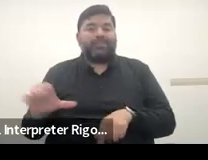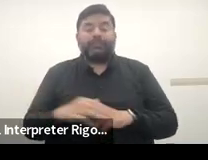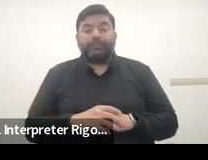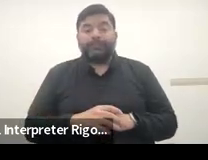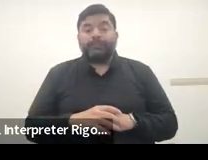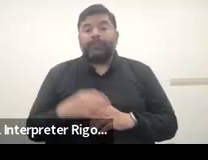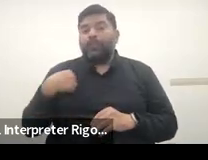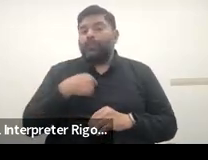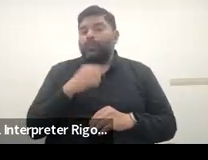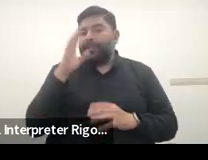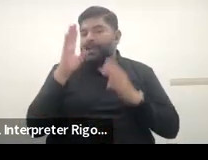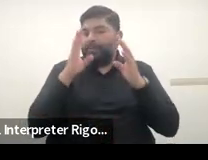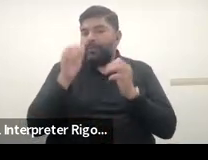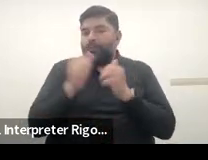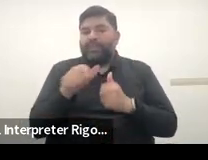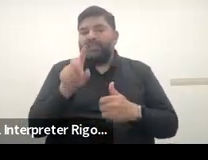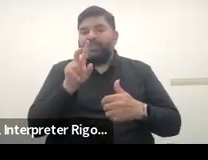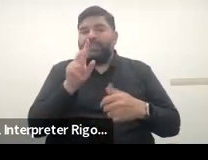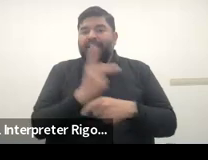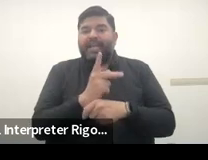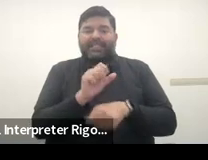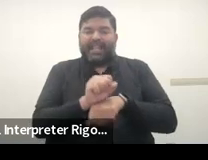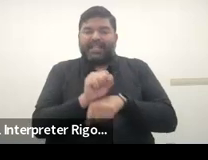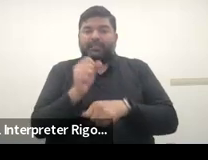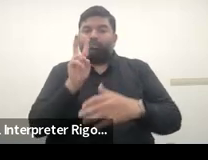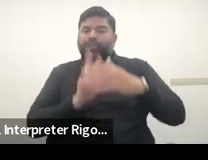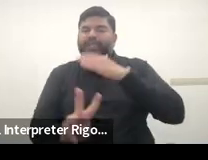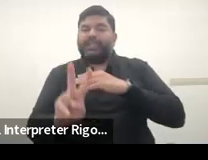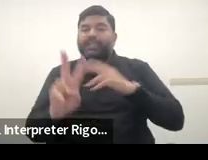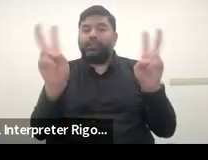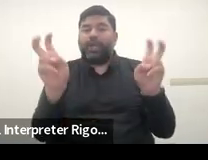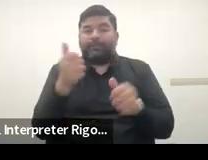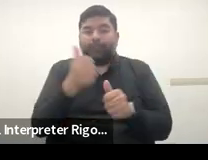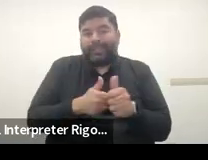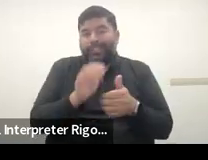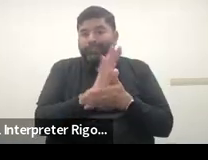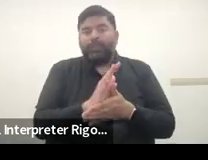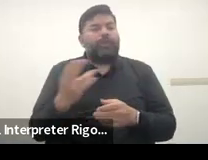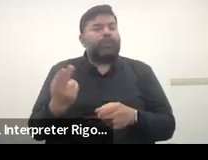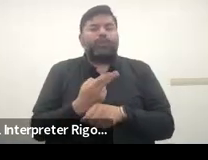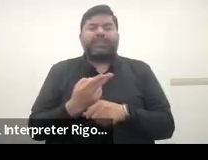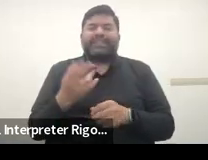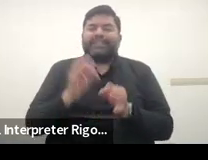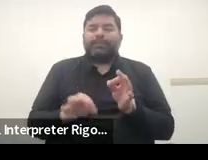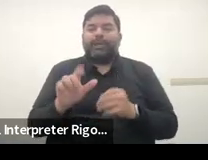come up with this task of predicting the topic for each video using a very simple LDA topic model